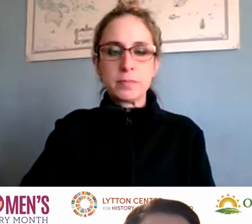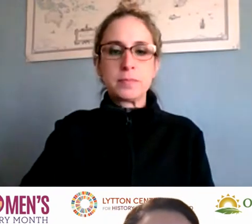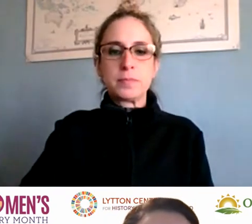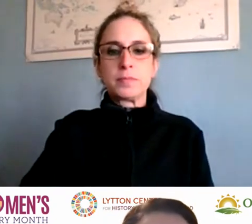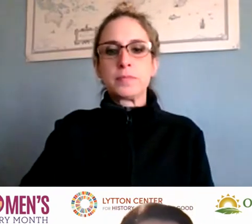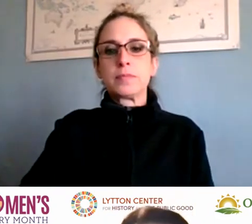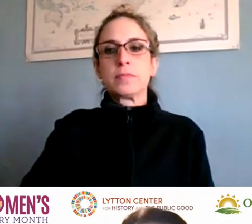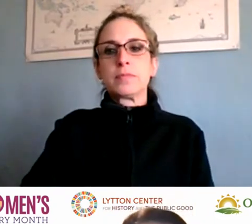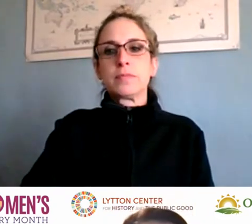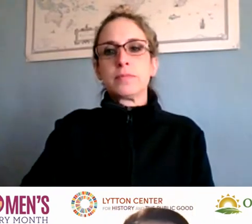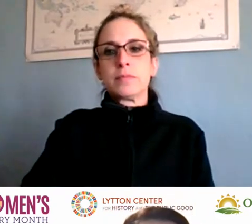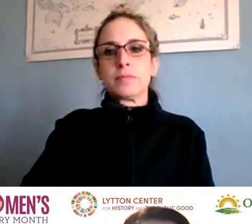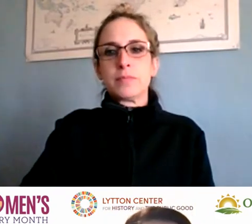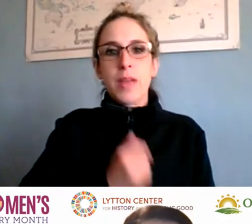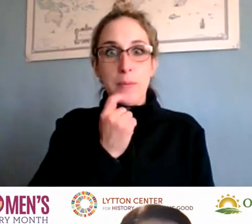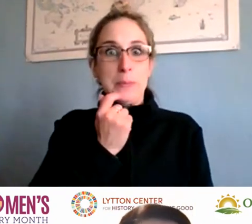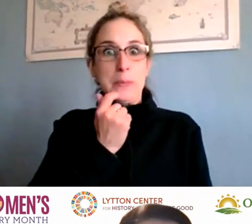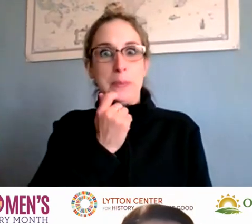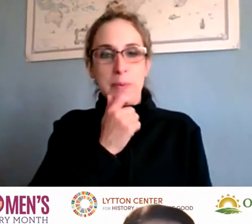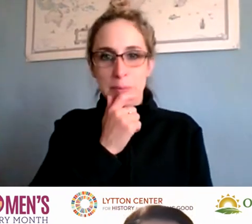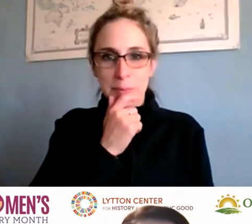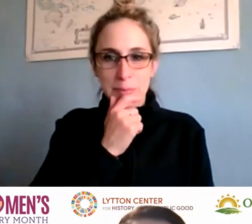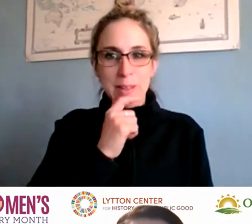Kyle Livie (he/him/his): Repeated myself, I was like a hazard to the zoom raced on mute.